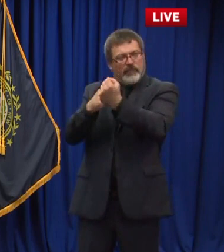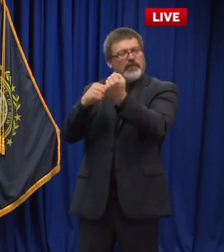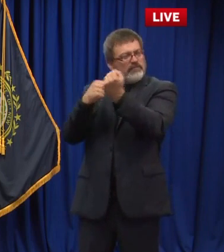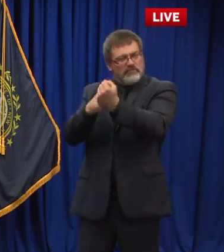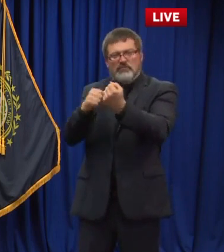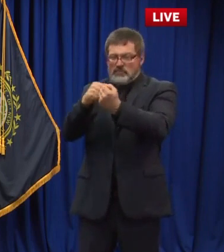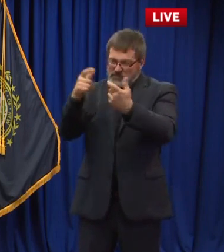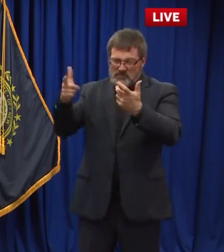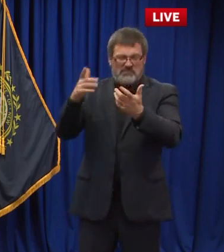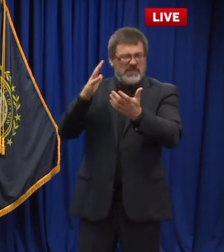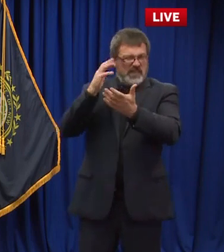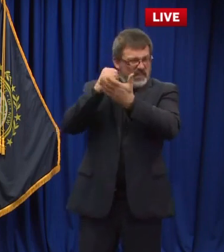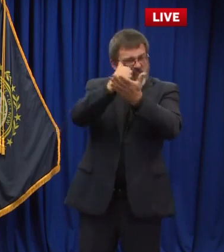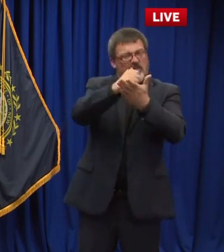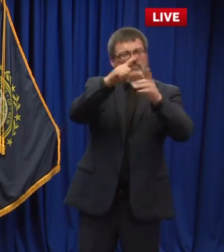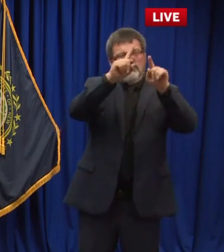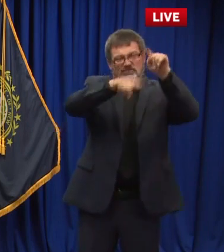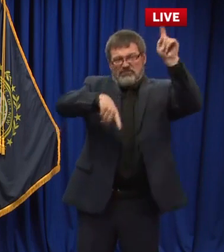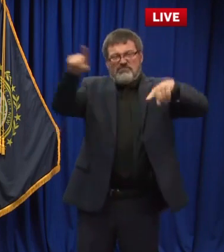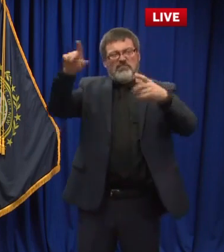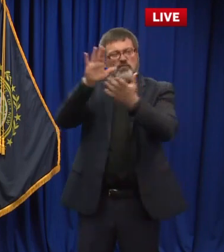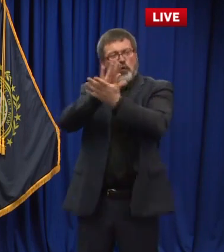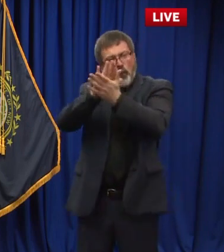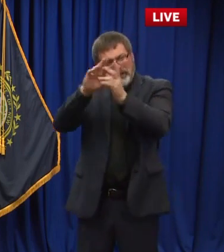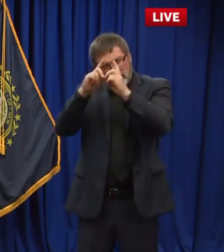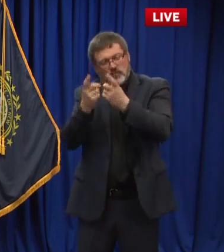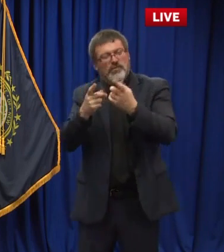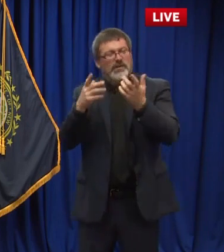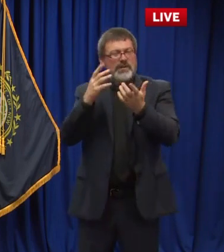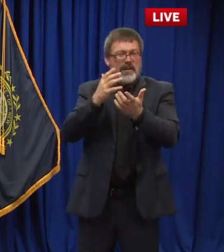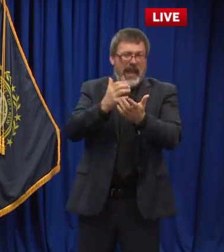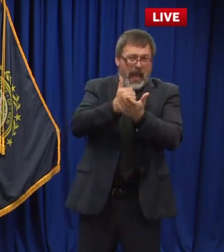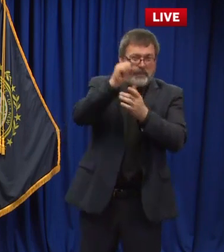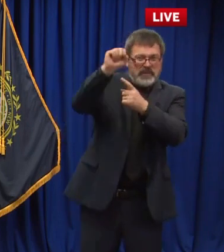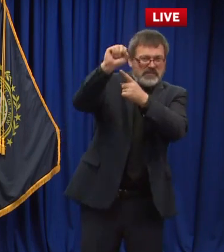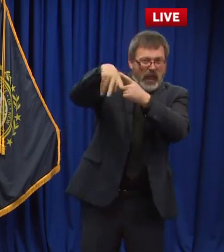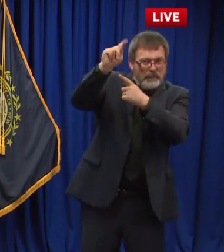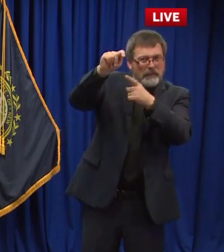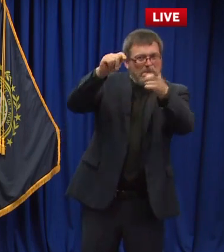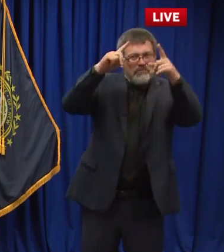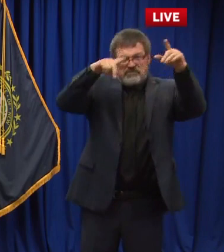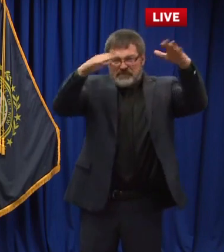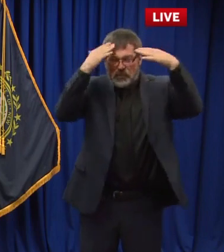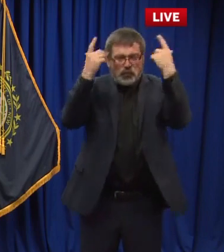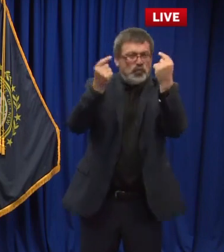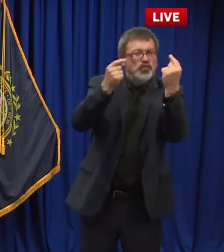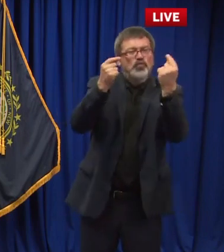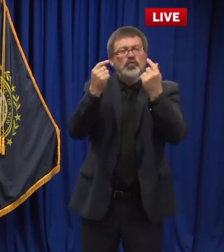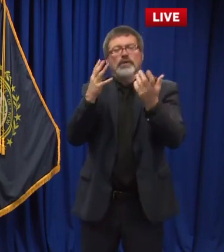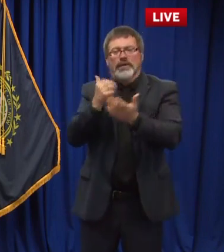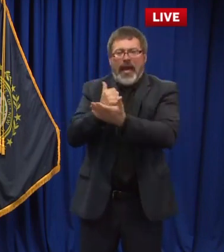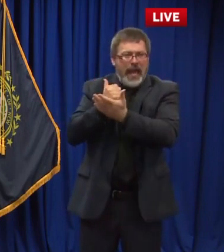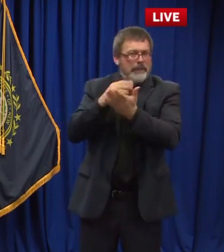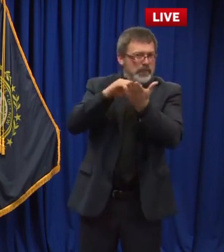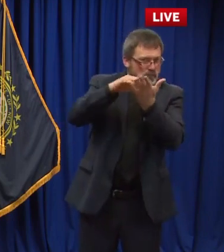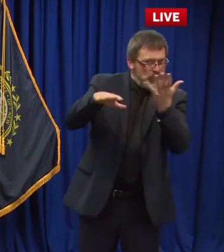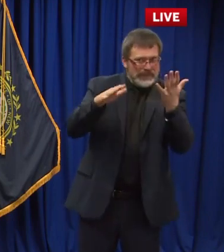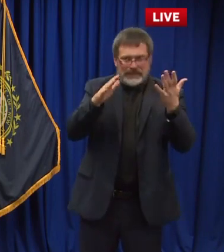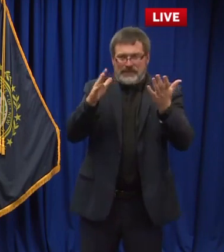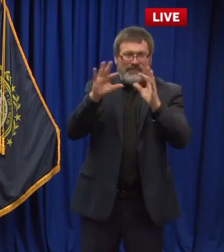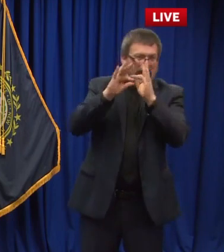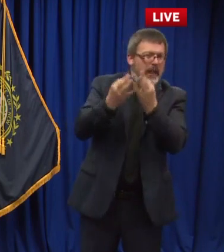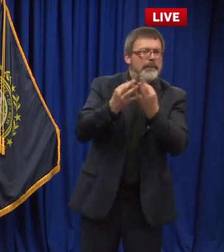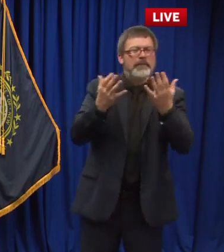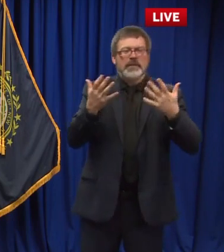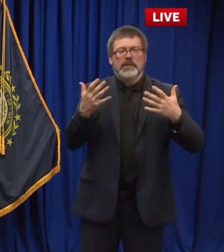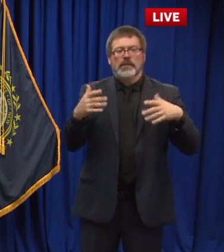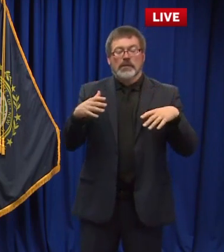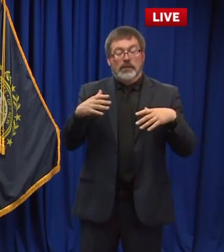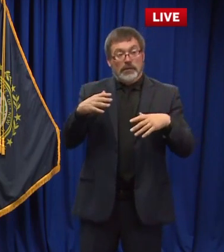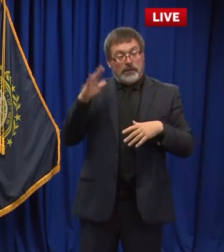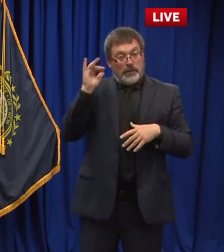WE DID A GREAT JOB DURING REMOTE LEARNING AND I HAVE FULL CONFIDENCE THAT THE ADMINISTRATION, TEACHERS, EVERYONE CAN COME TOGETHER WITH THIS NEW NORMAL AND MAKE SURE IT